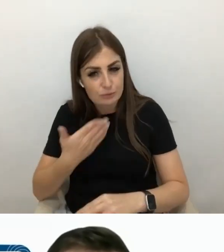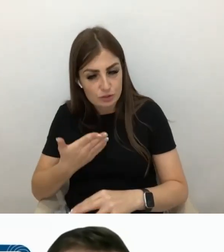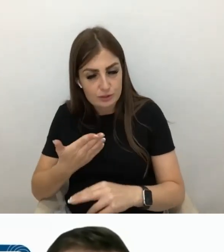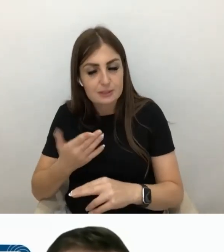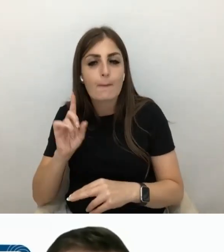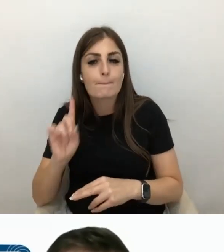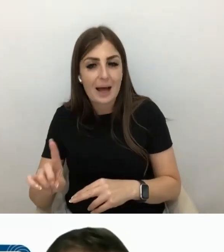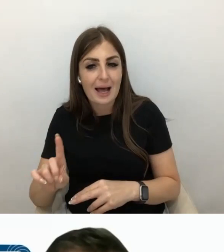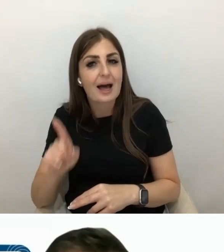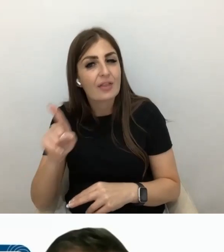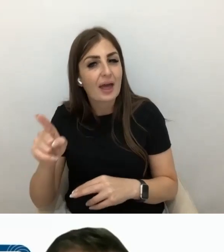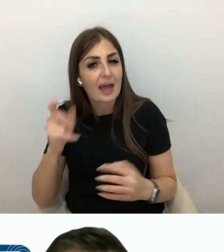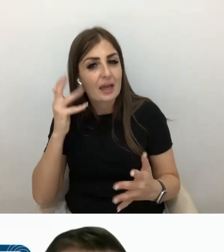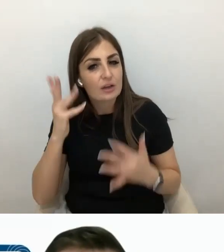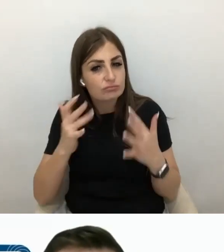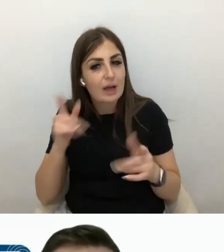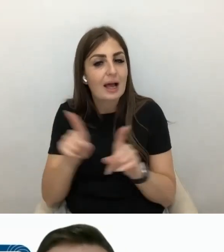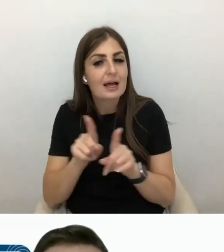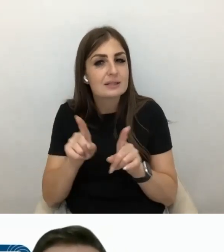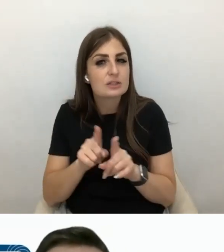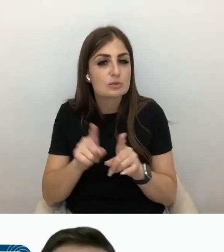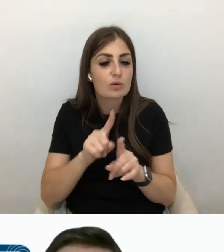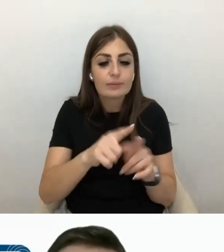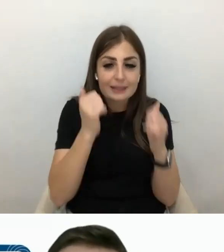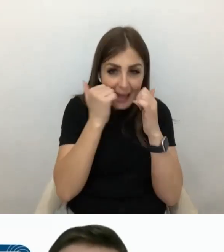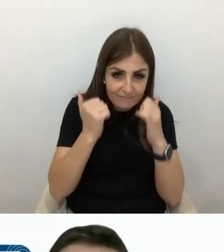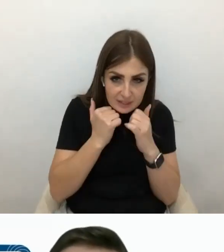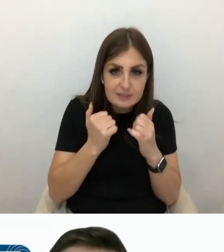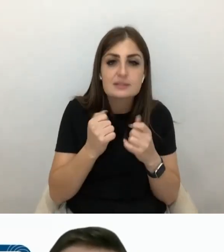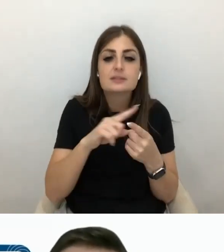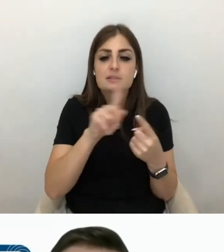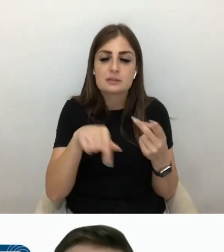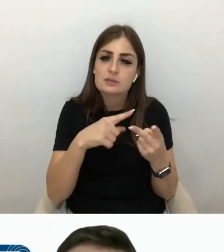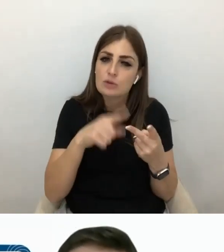They take into consideration the state of evidence so they can form a view about whether